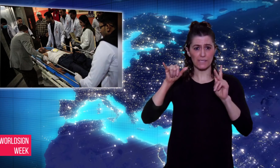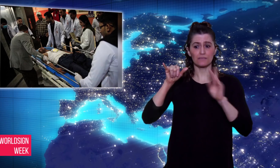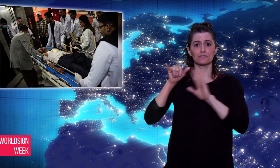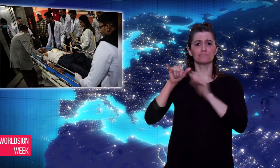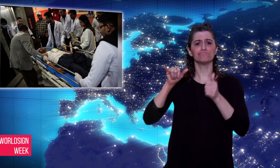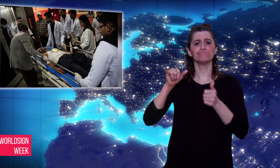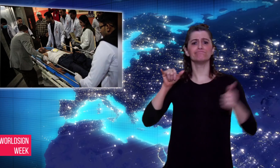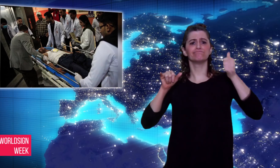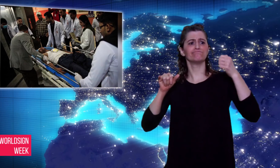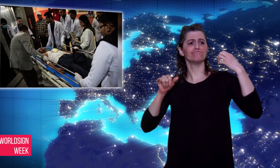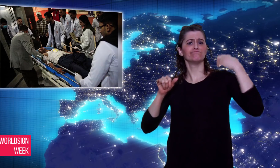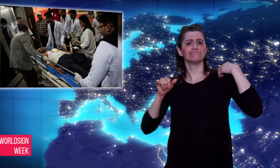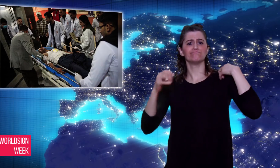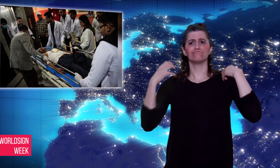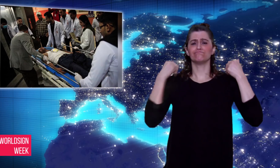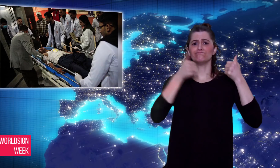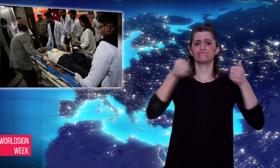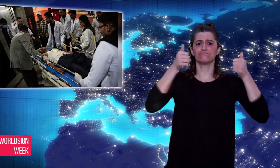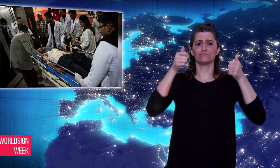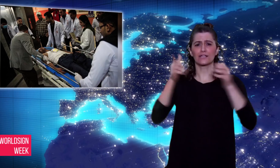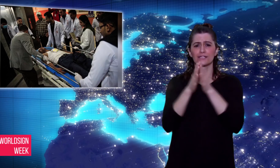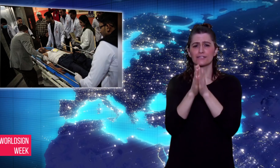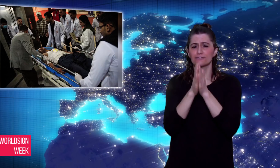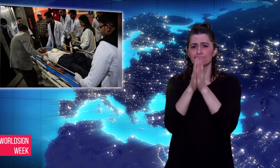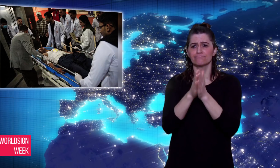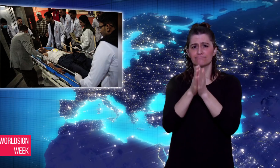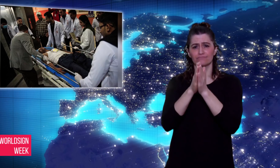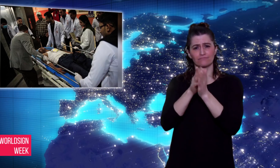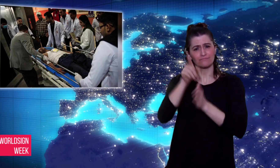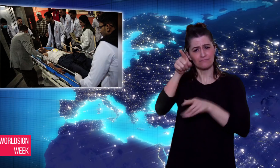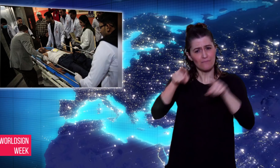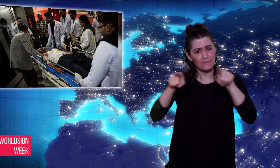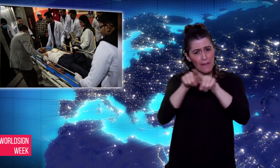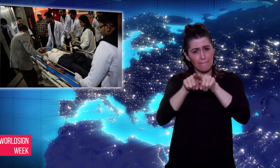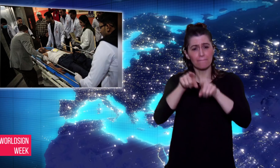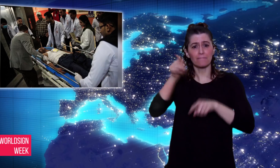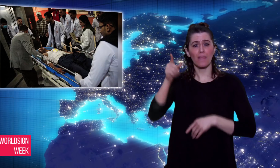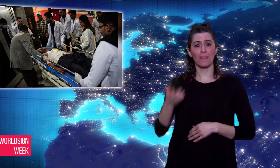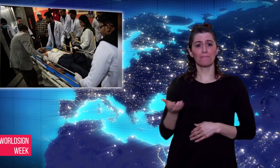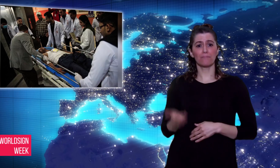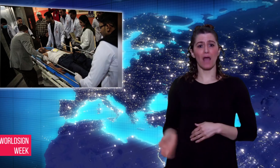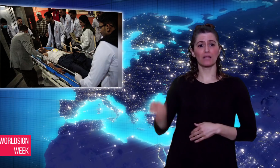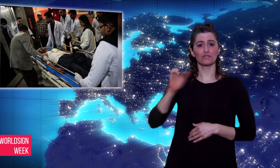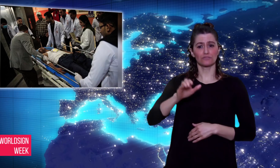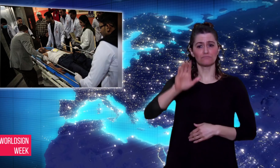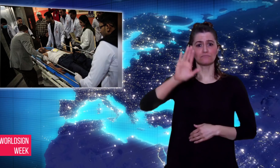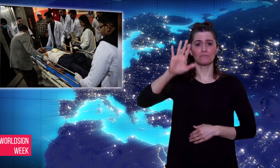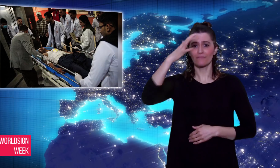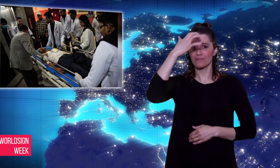officials asked for the Bangladesh